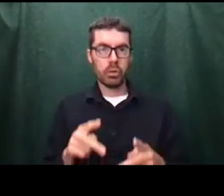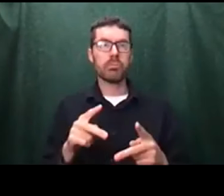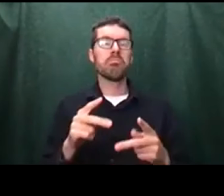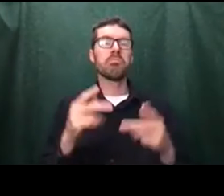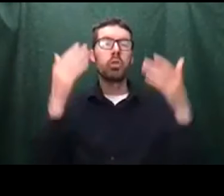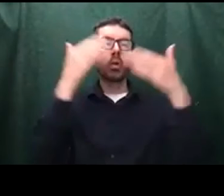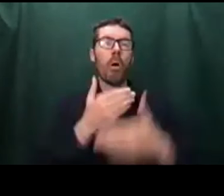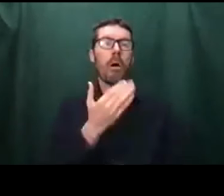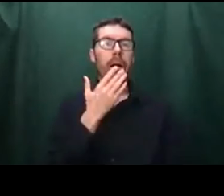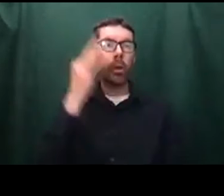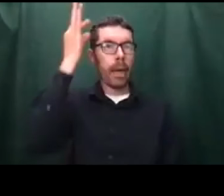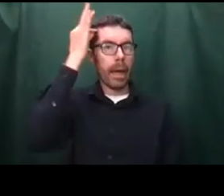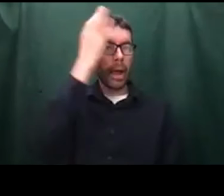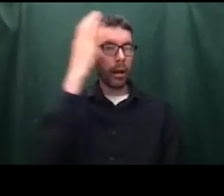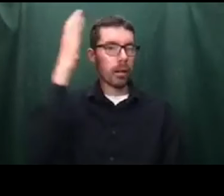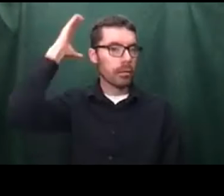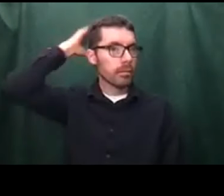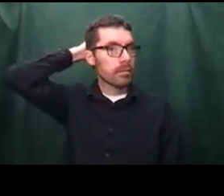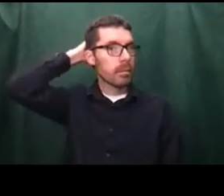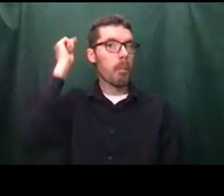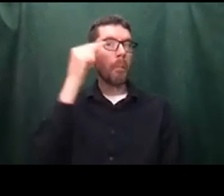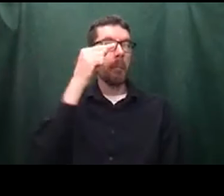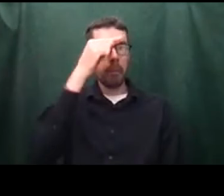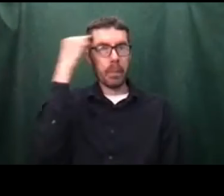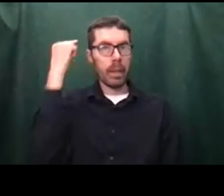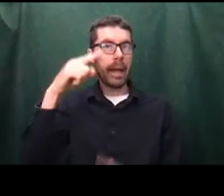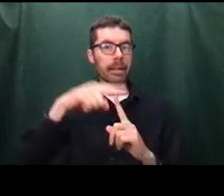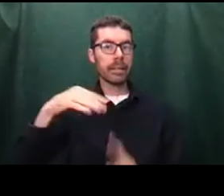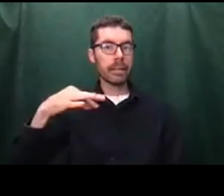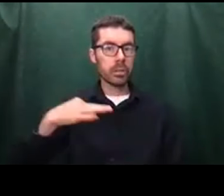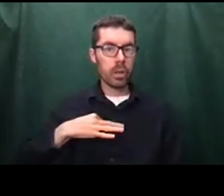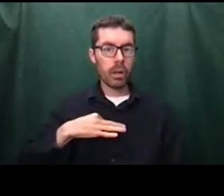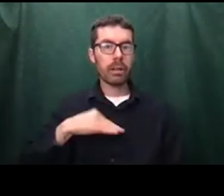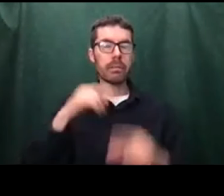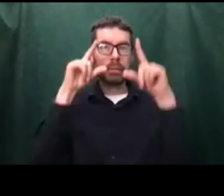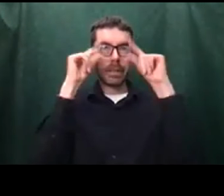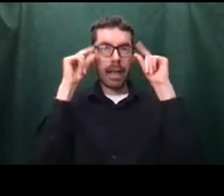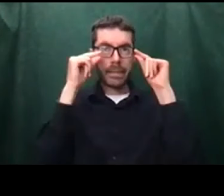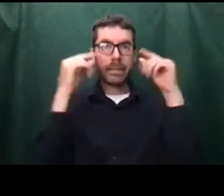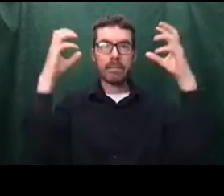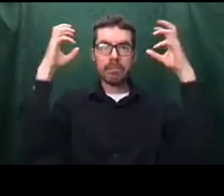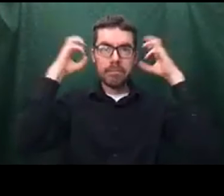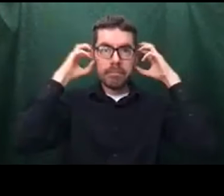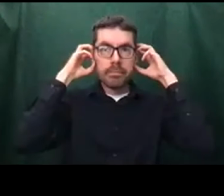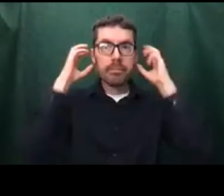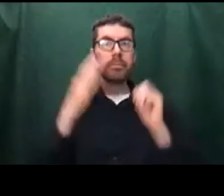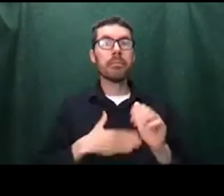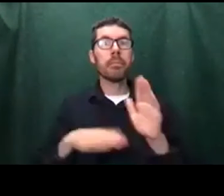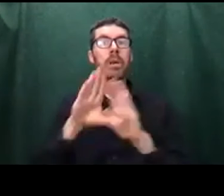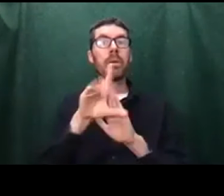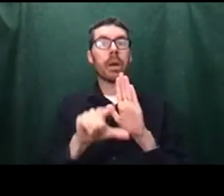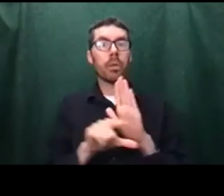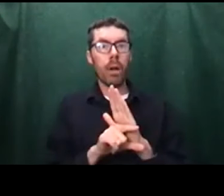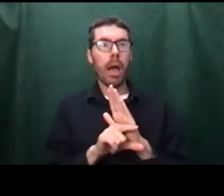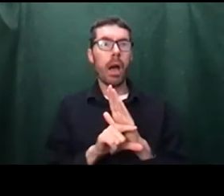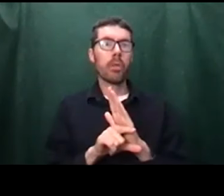I'm wearing a black shirt, glasses and a headset and my background is a virtual backdrop of